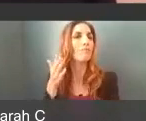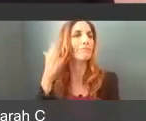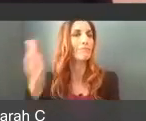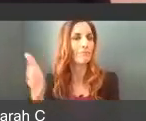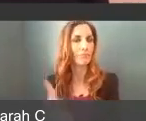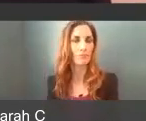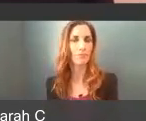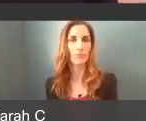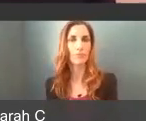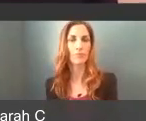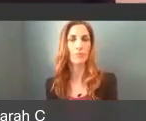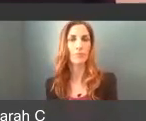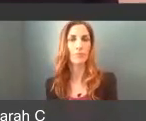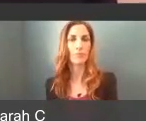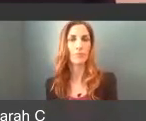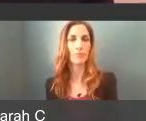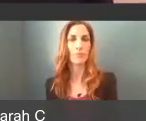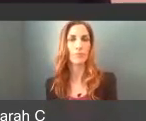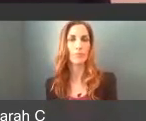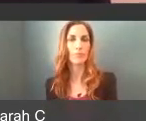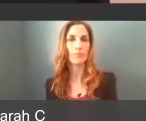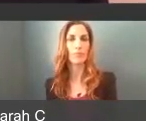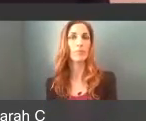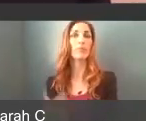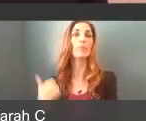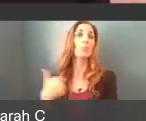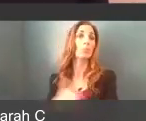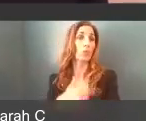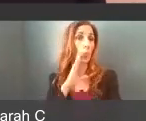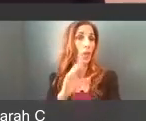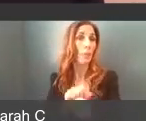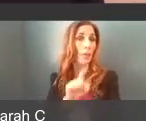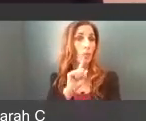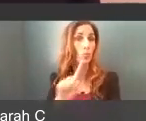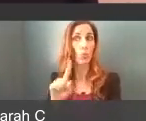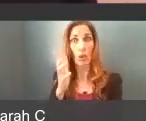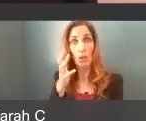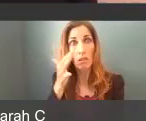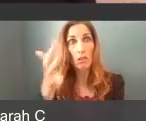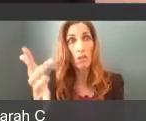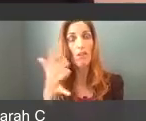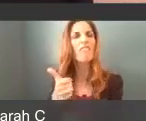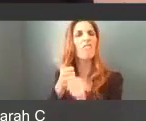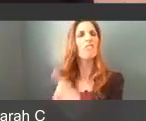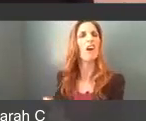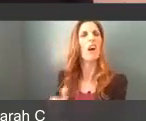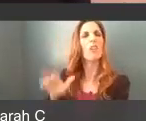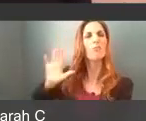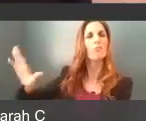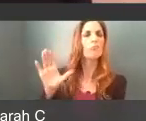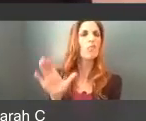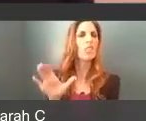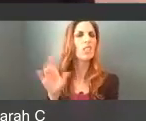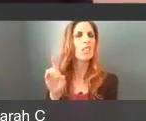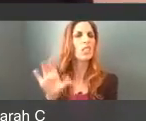We will ensure that this future date is within the CDC maximum approved interval